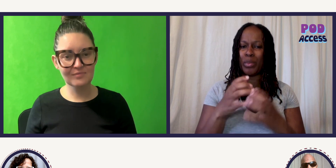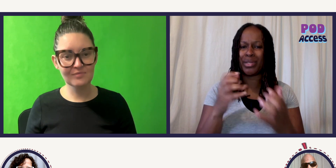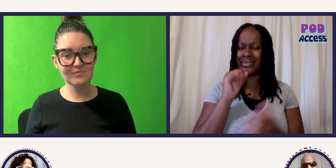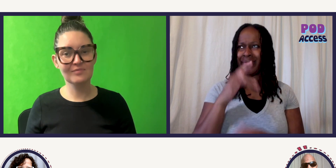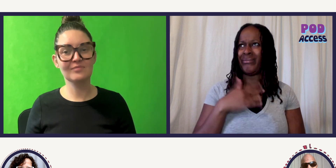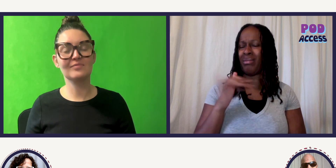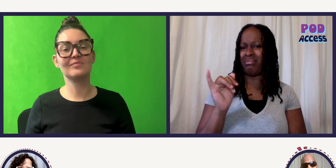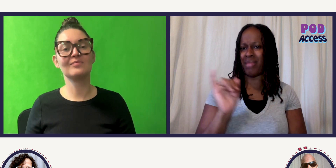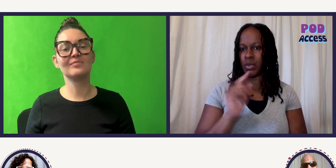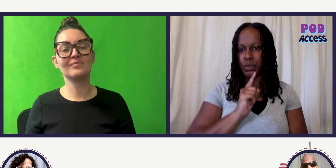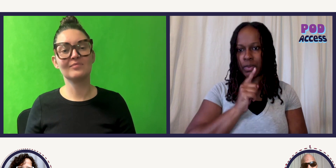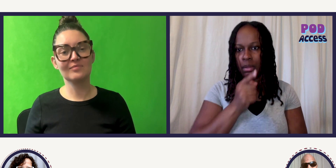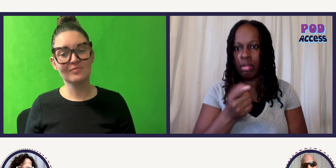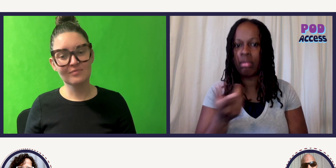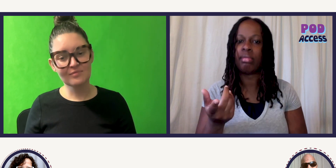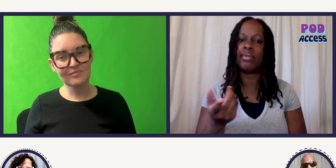So much of it doesn’t feel real.